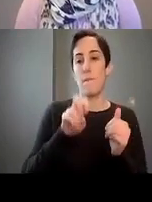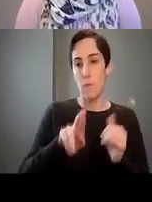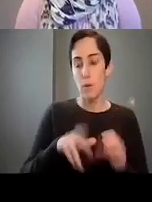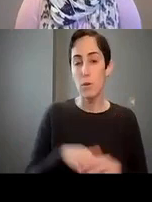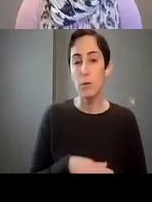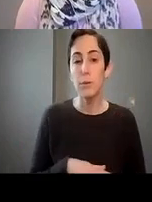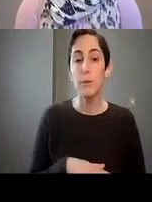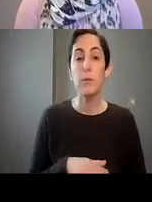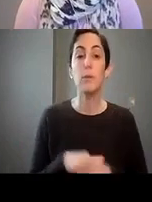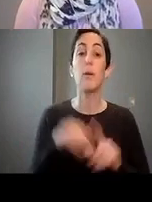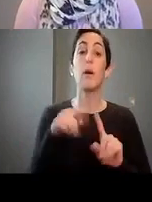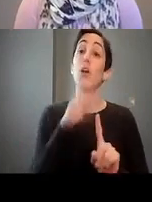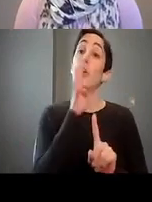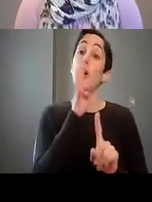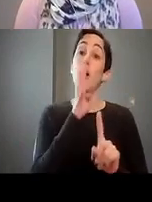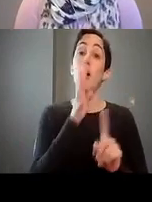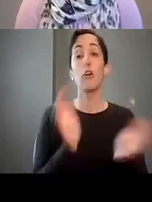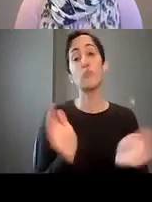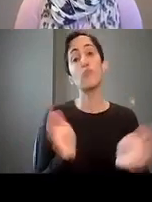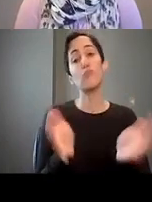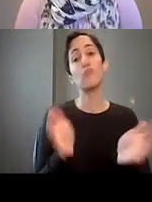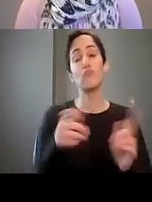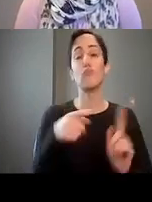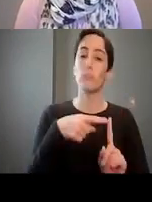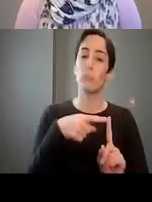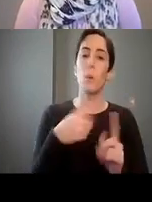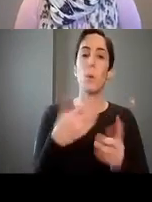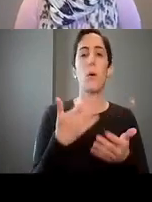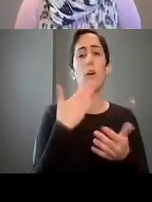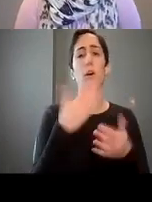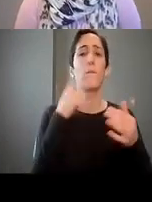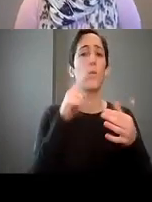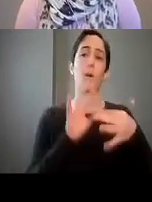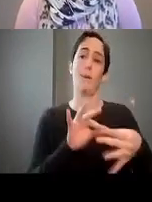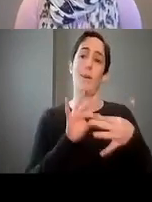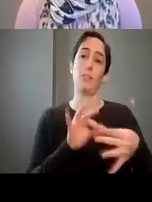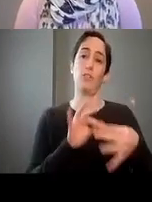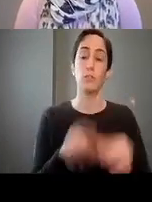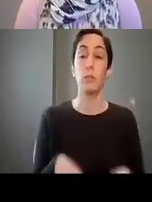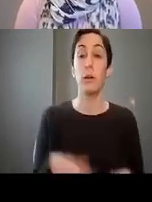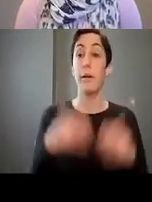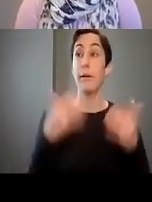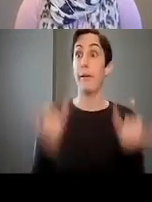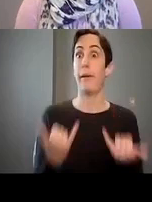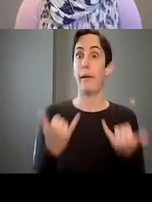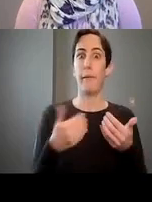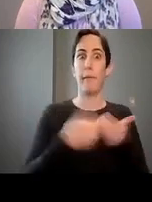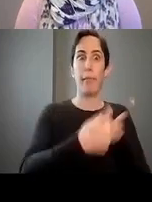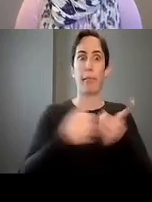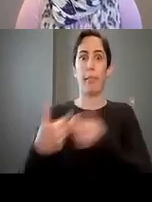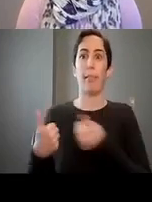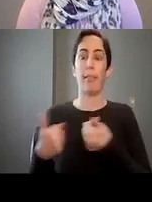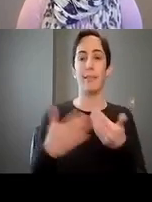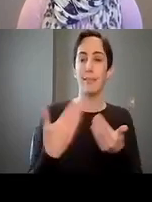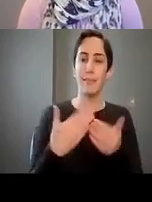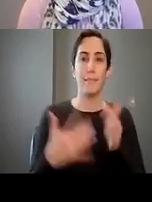for the kind of isolation and loneliness connection. It's certainly an antidote that we all risk, not only for ourselves for the kind of isolation and loneliness but also for our family who may be in that we all risk, not only for ourselves